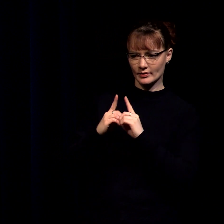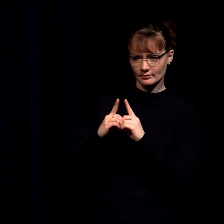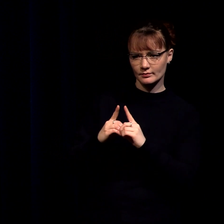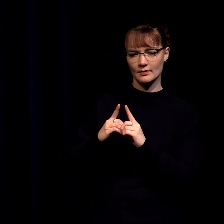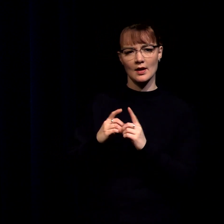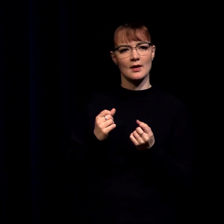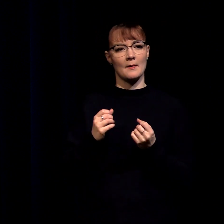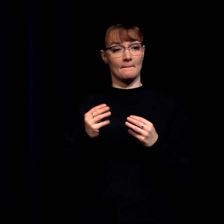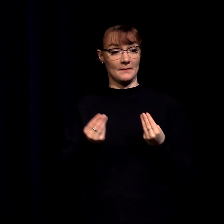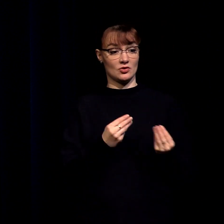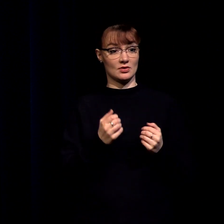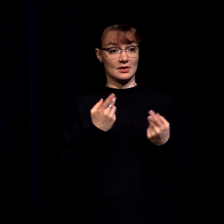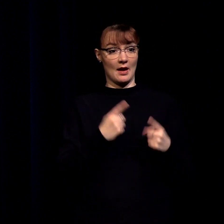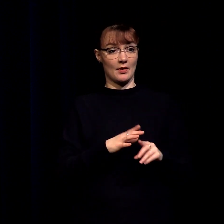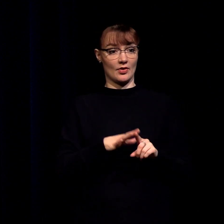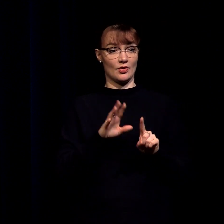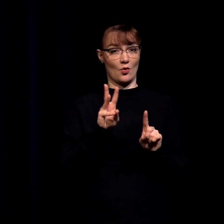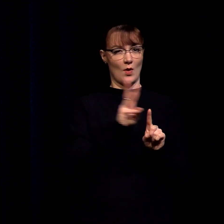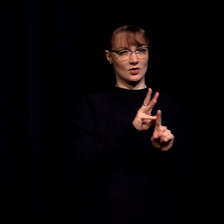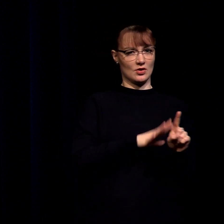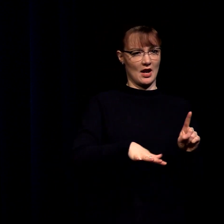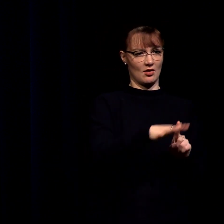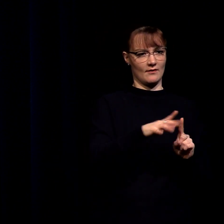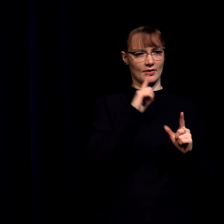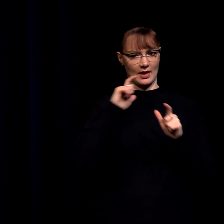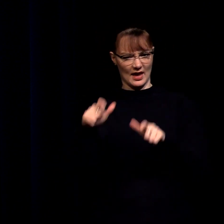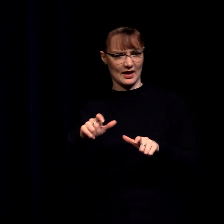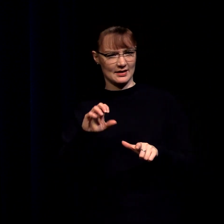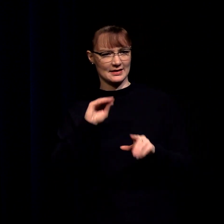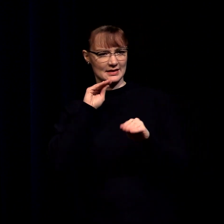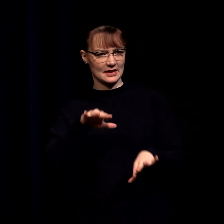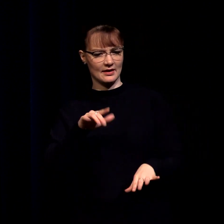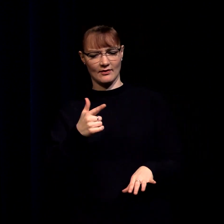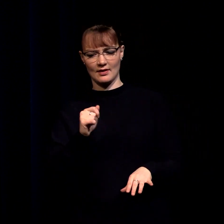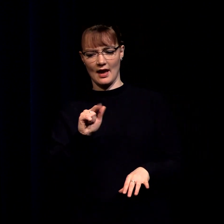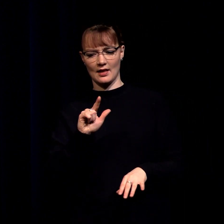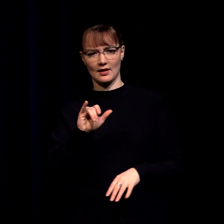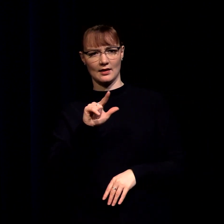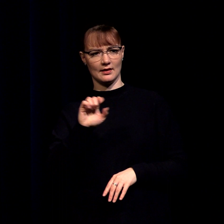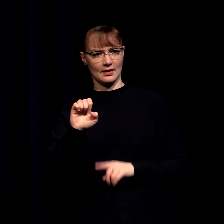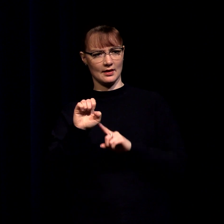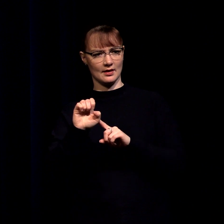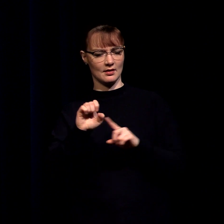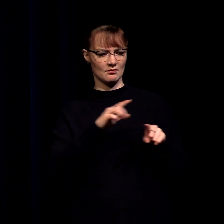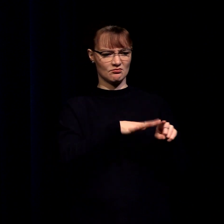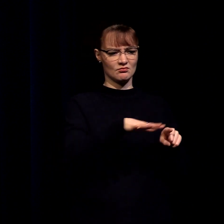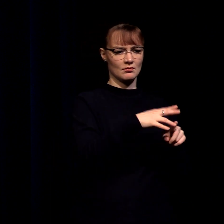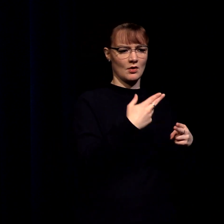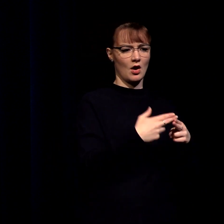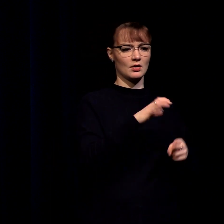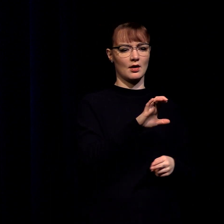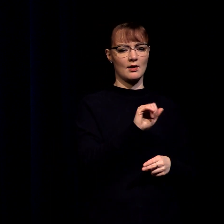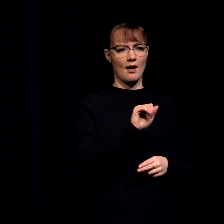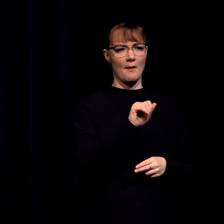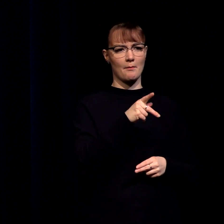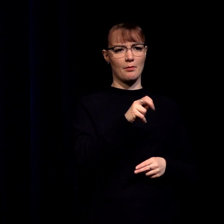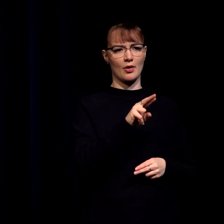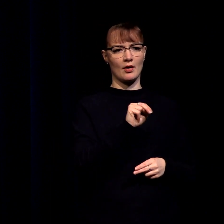the western side of this lake of the Sea of Galilee, this area called Capernaum. And he continues to minister there with